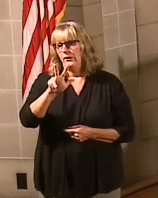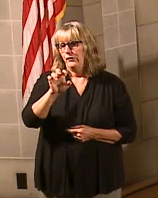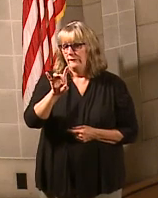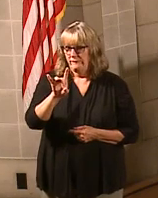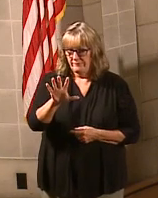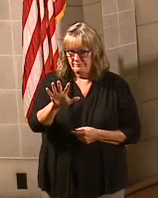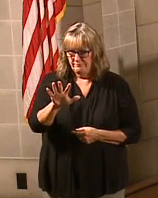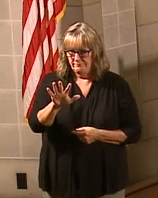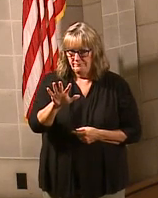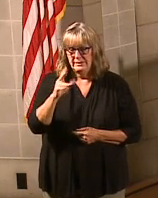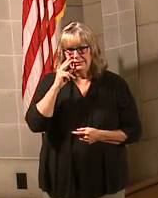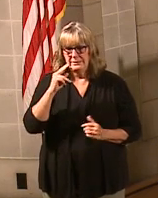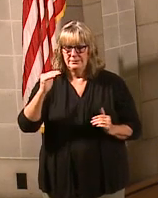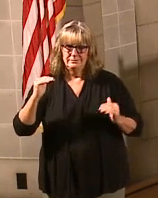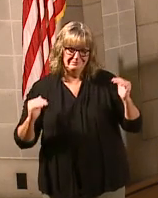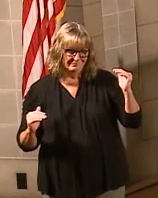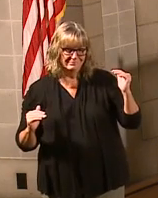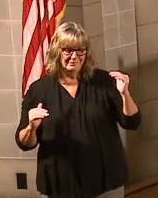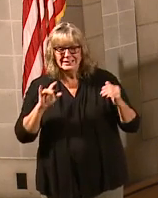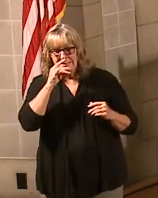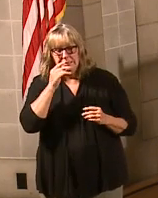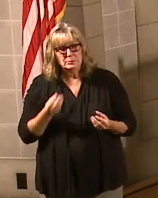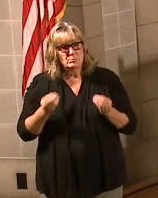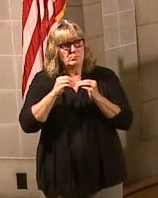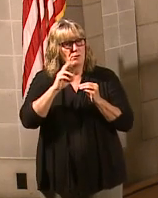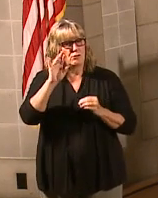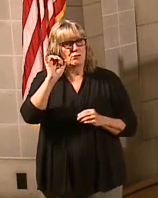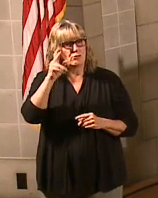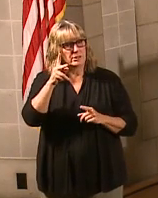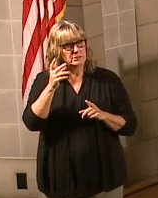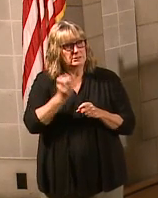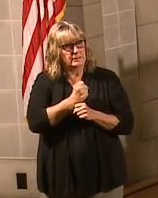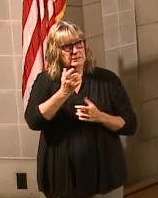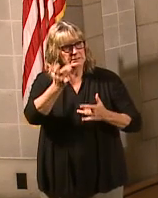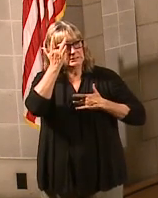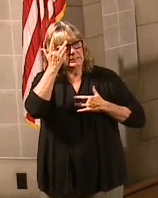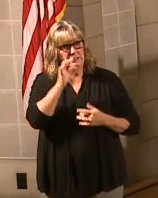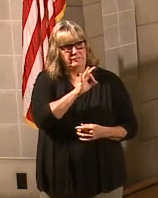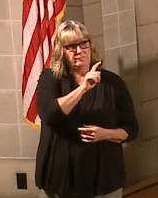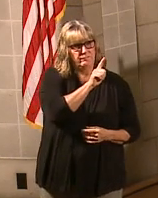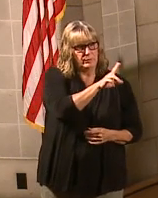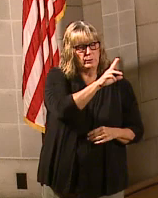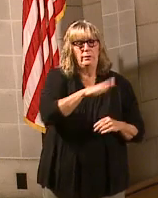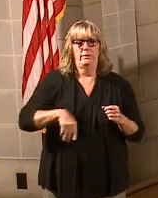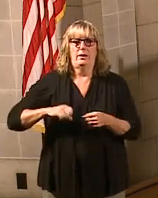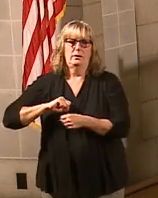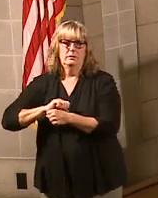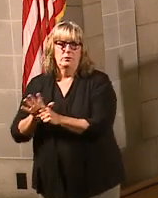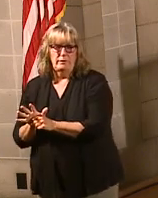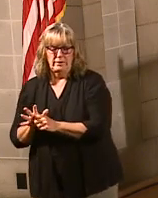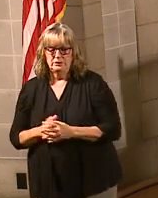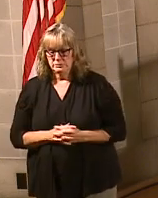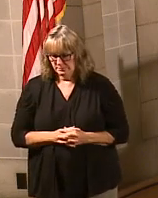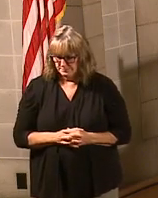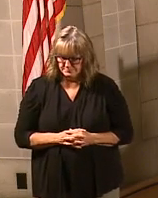NATIONAL NUMBERS FROM THE CDC --